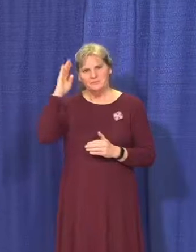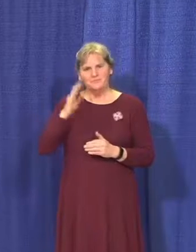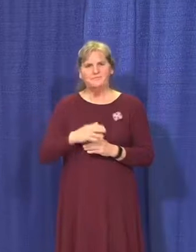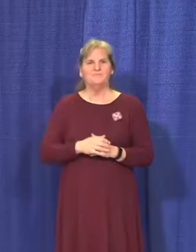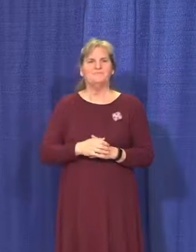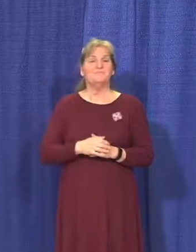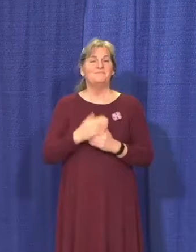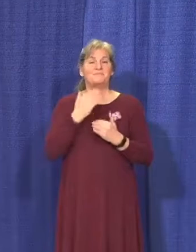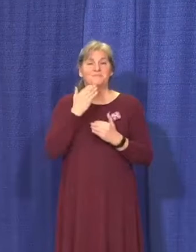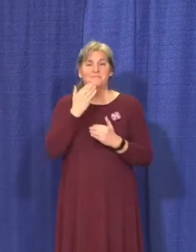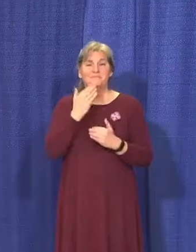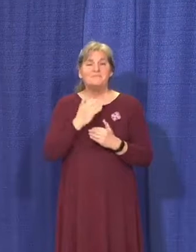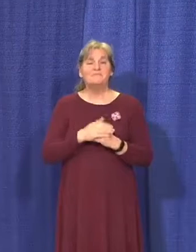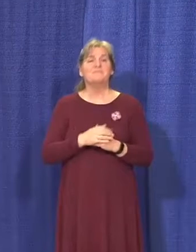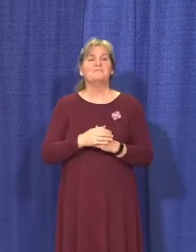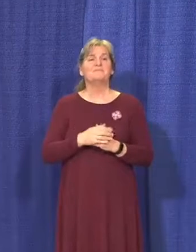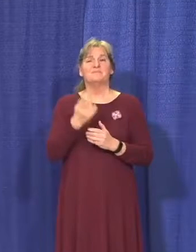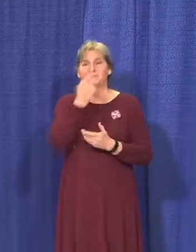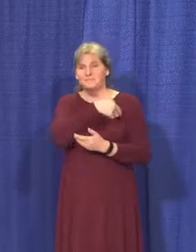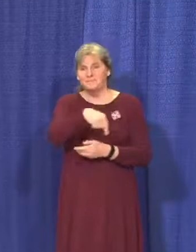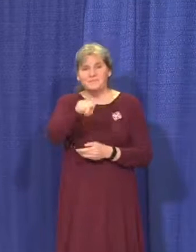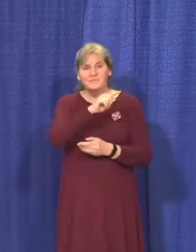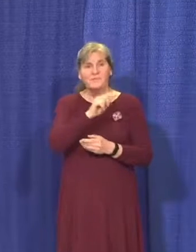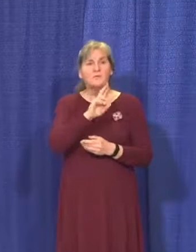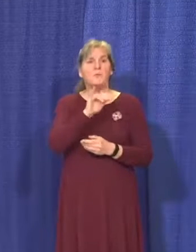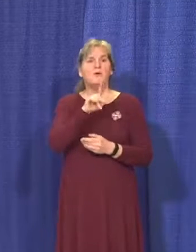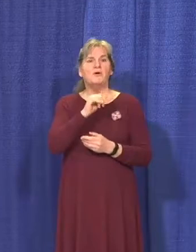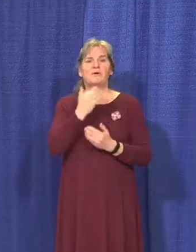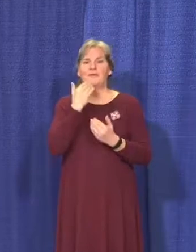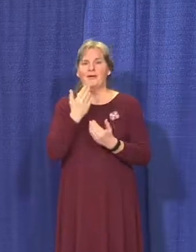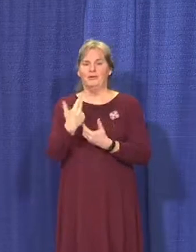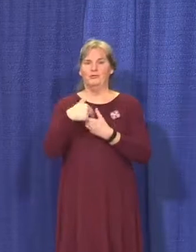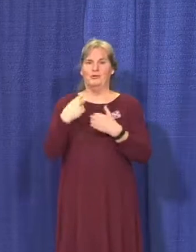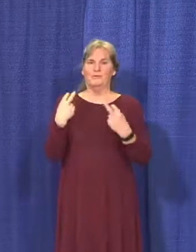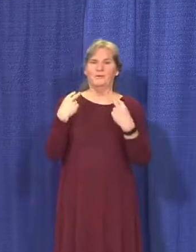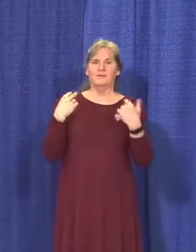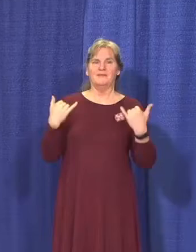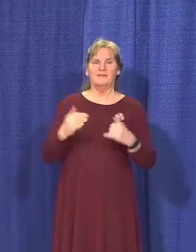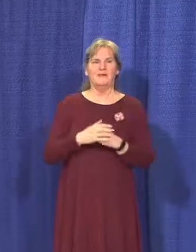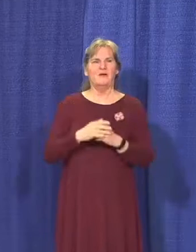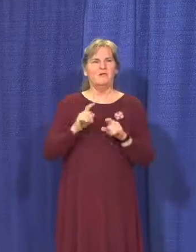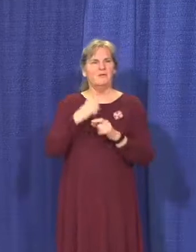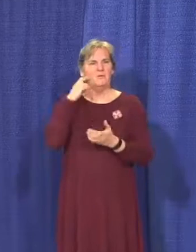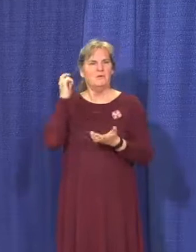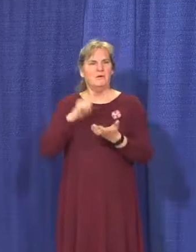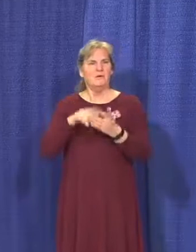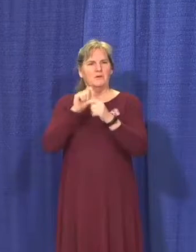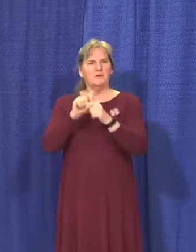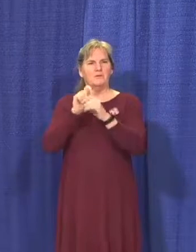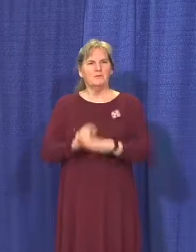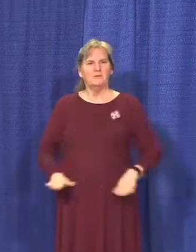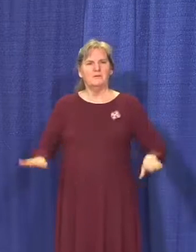And thanks to the media for taking time to Julian is today. I have the distinct knowledge we are on the traditional territory